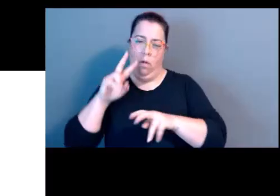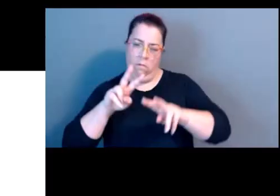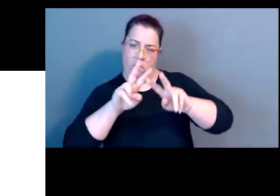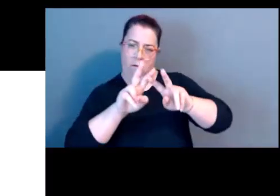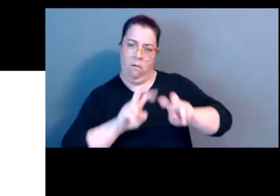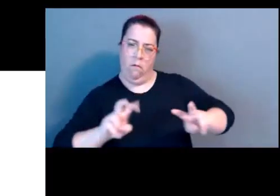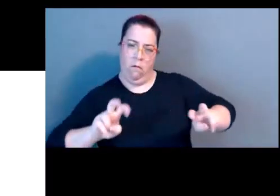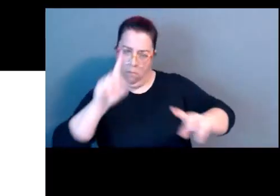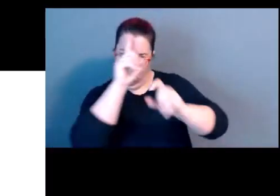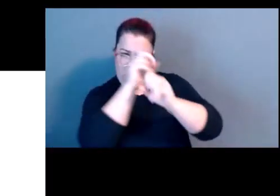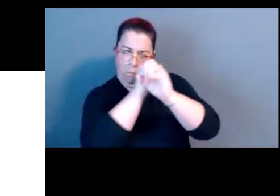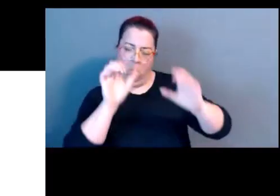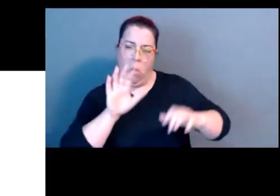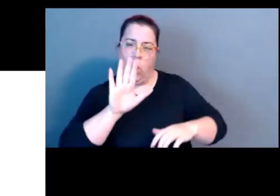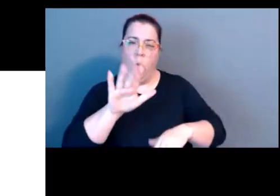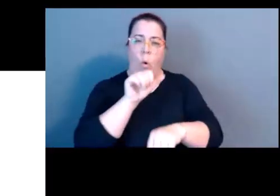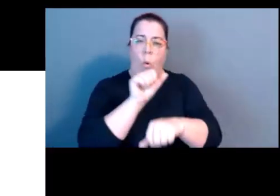for the duration of your residency.